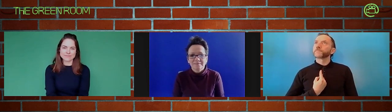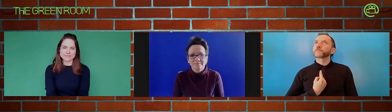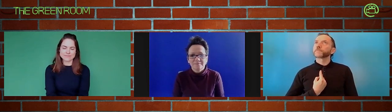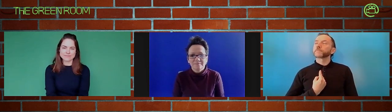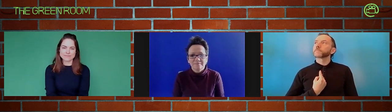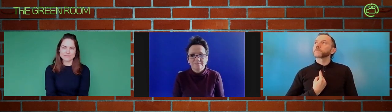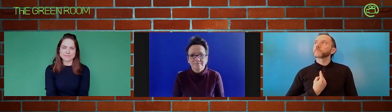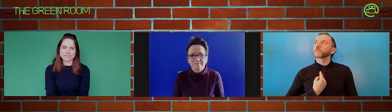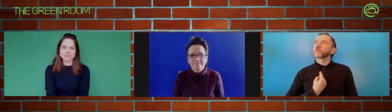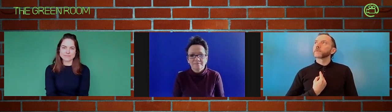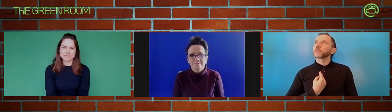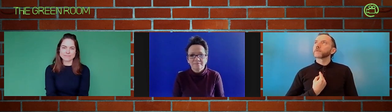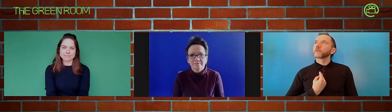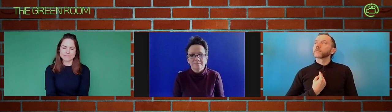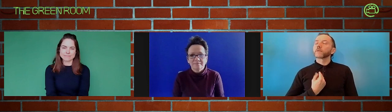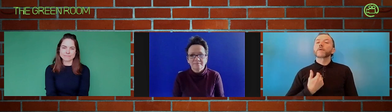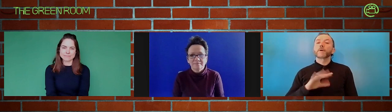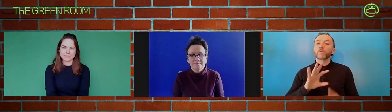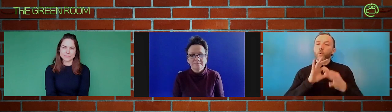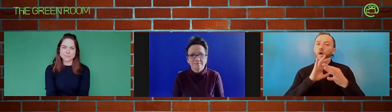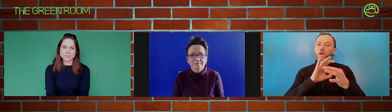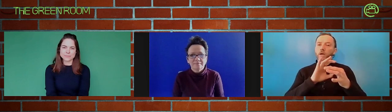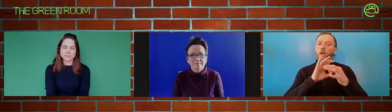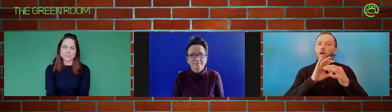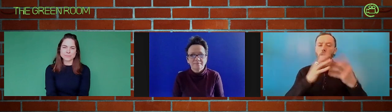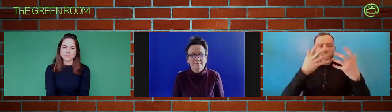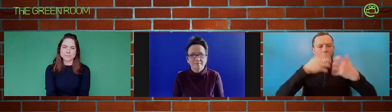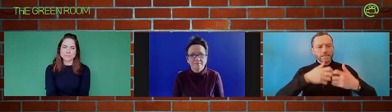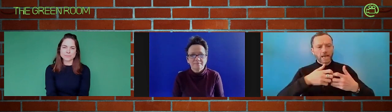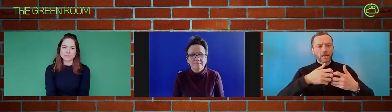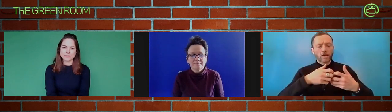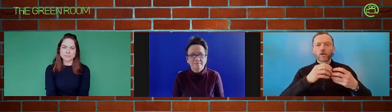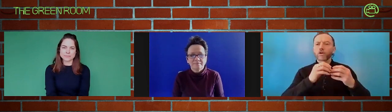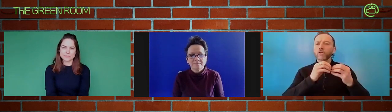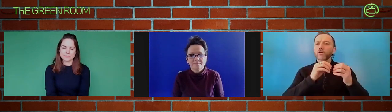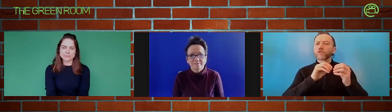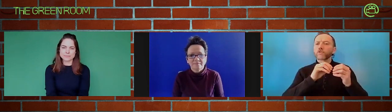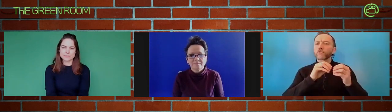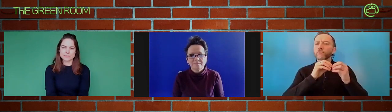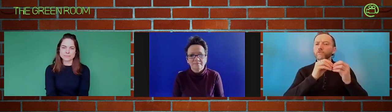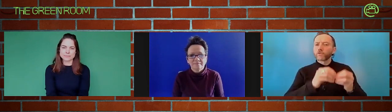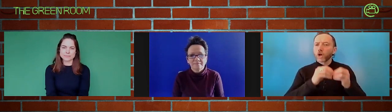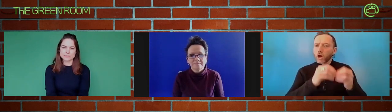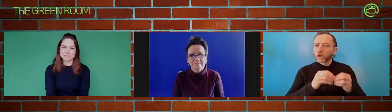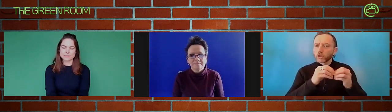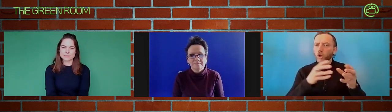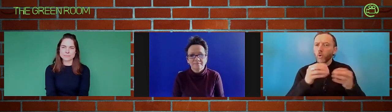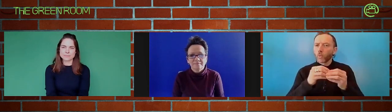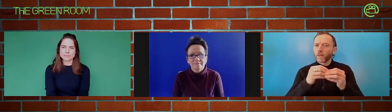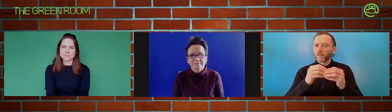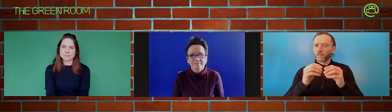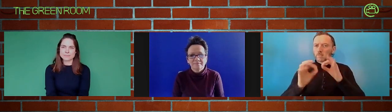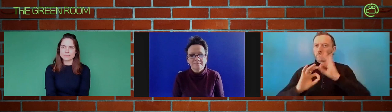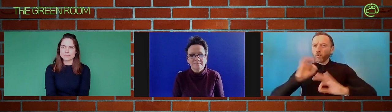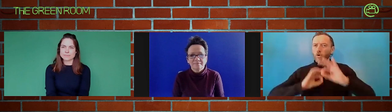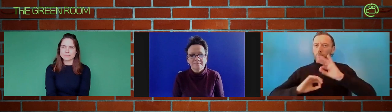tech rehearsal for something and I think it was with David Ellington was there. David Ellington was the actor.